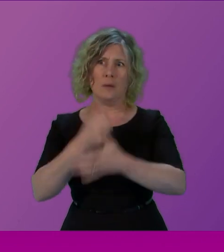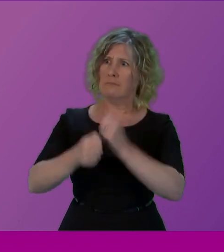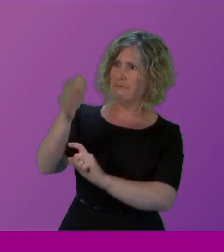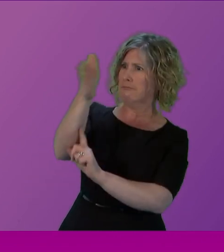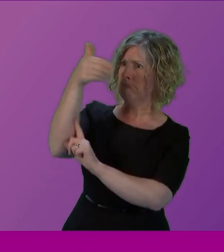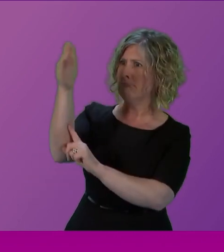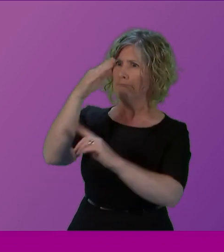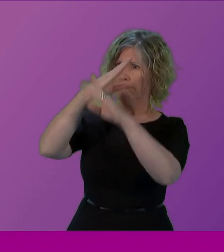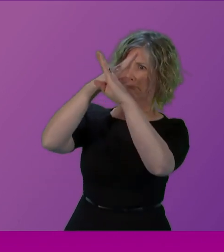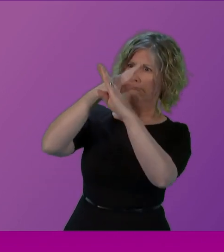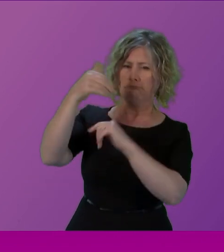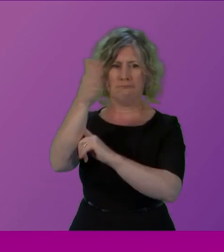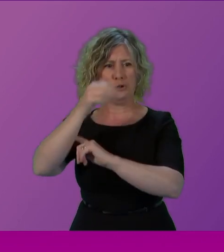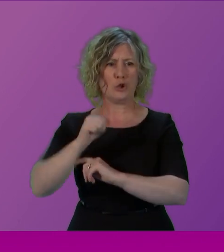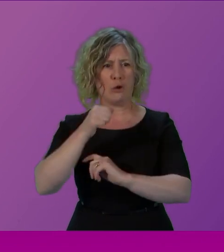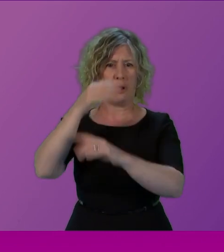rally by Kate Forbes outside Holyrood.